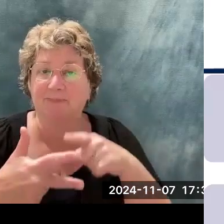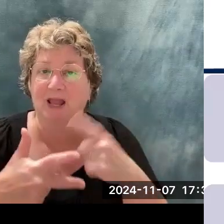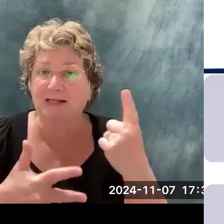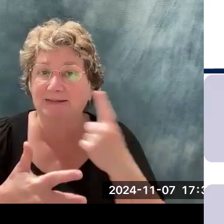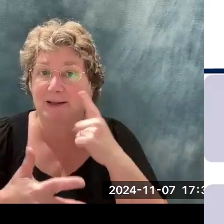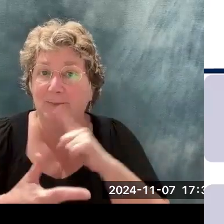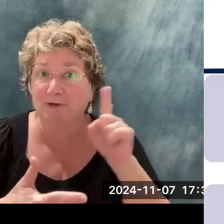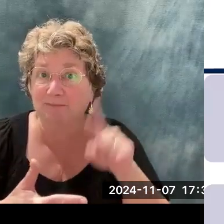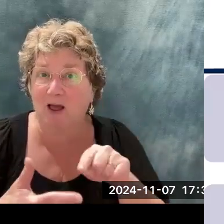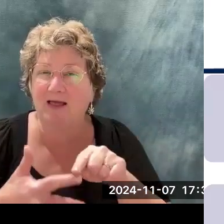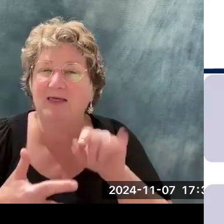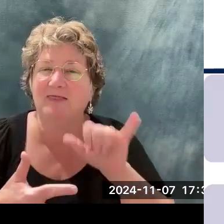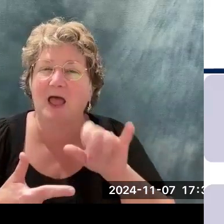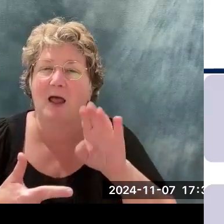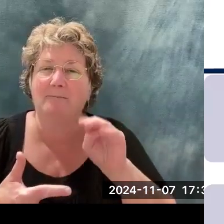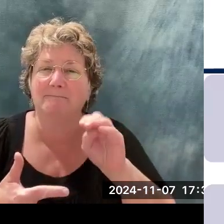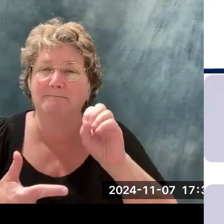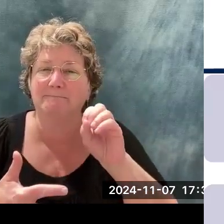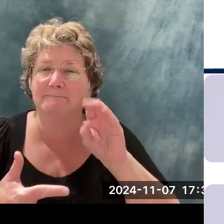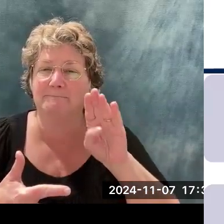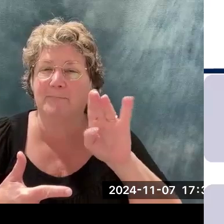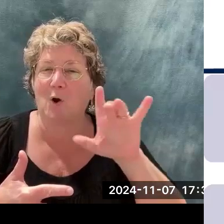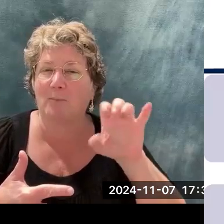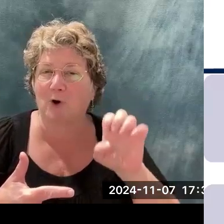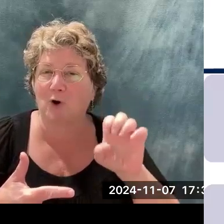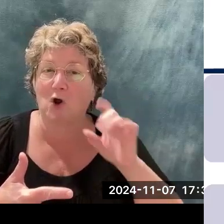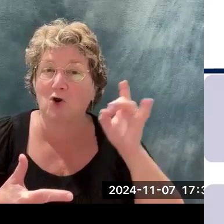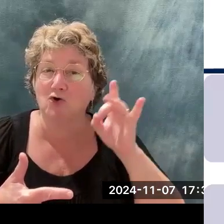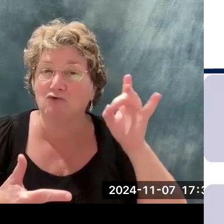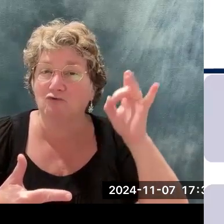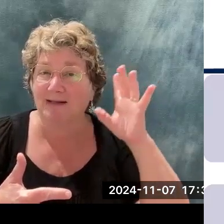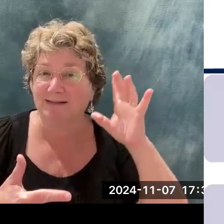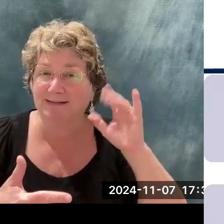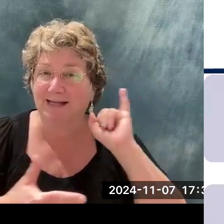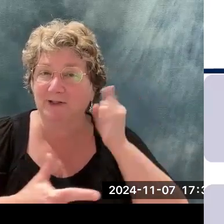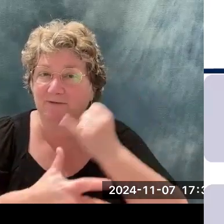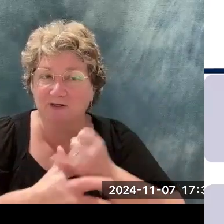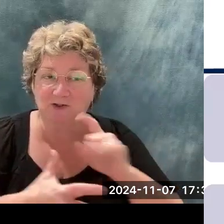Intervention and a safe place for help is our Urgent Crisis Centers, and I'll go through these.